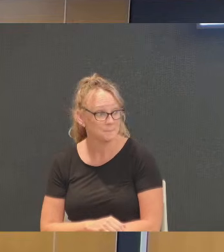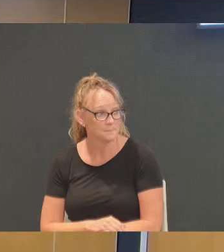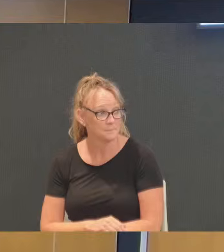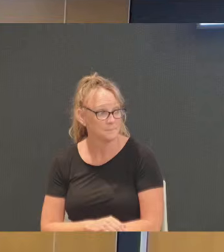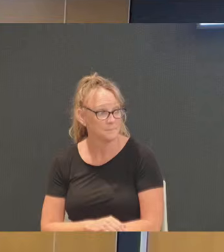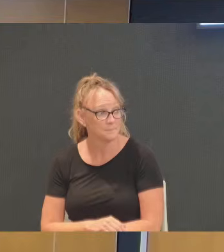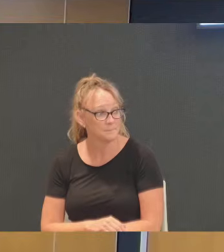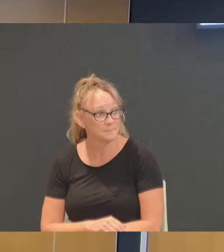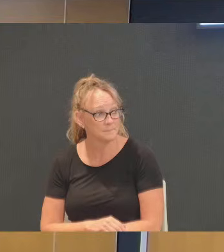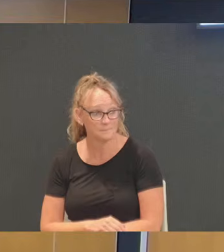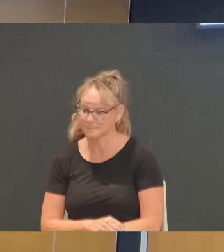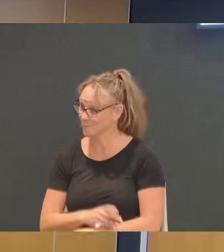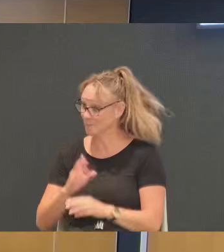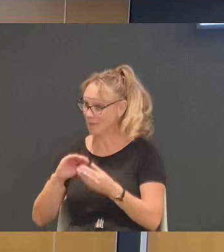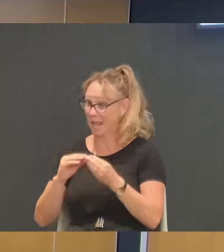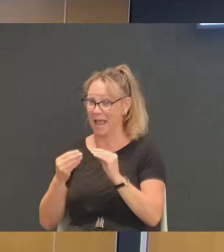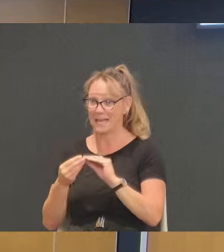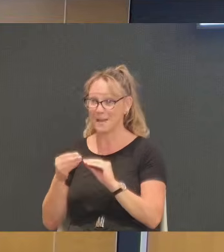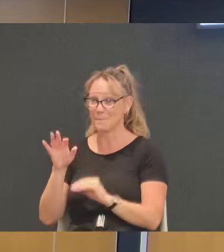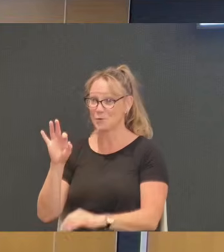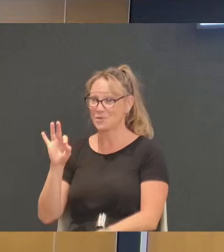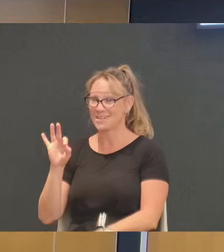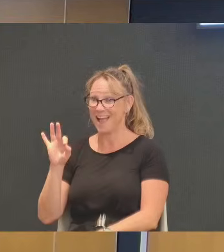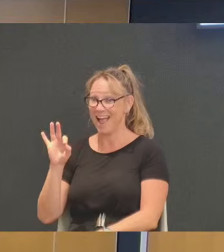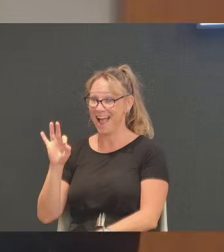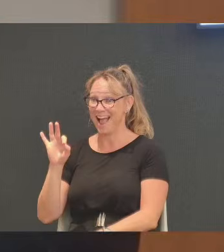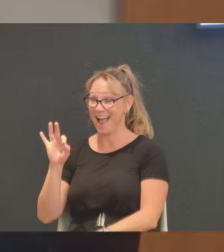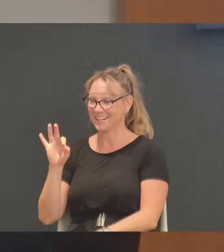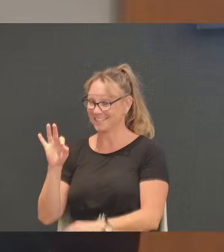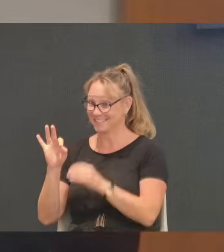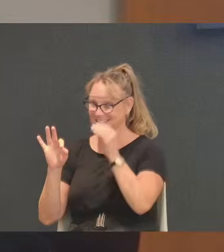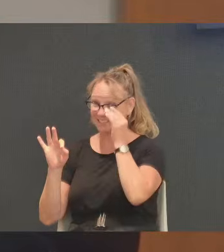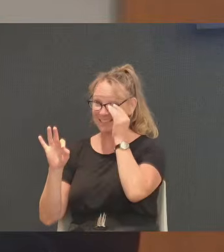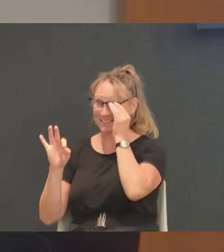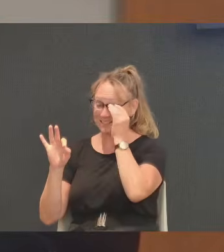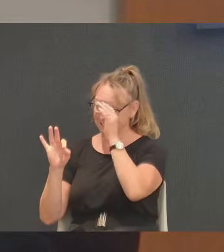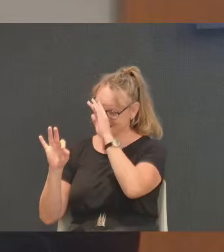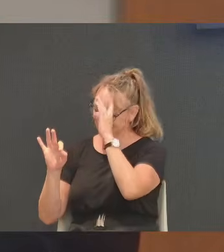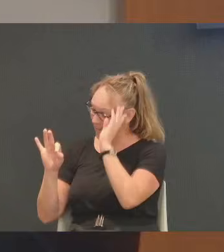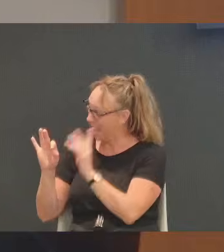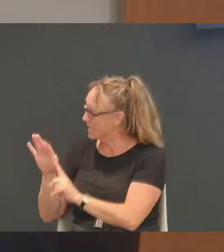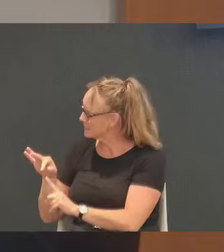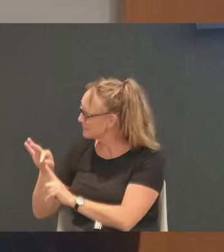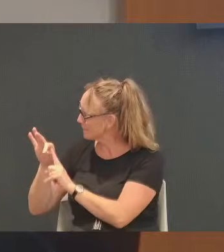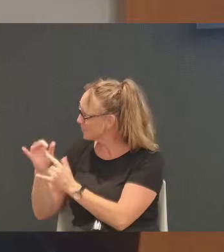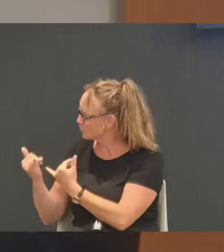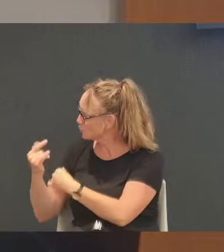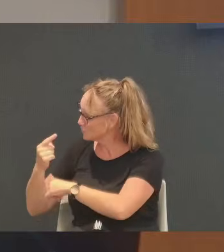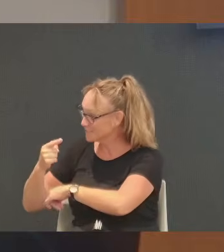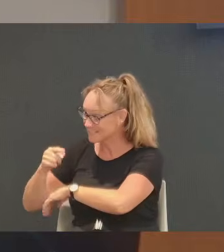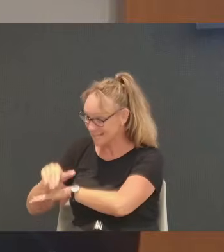to hit number nine. Okay, bye nine Commissioners is a a special item tonight on the agenda. This